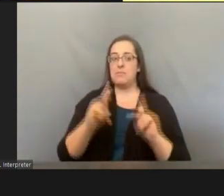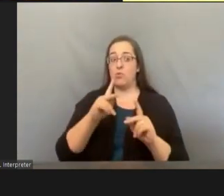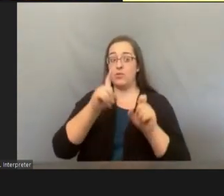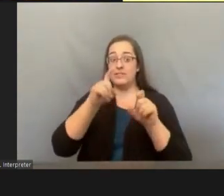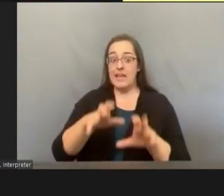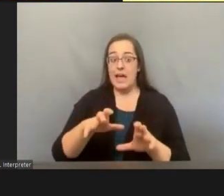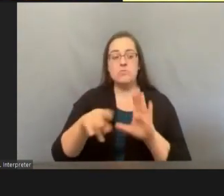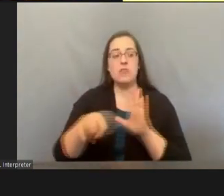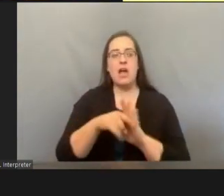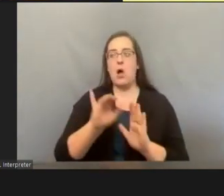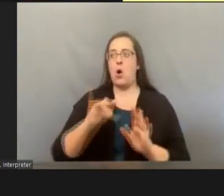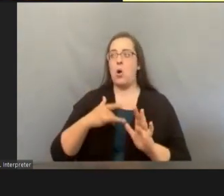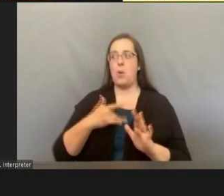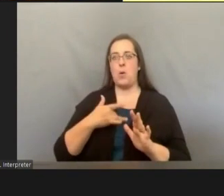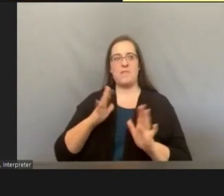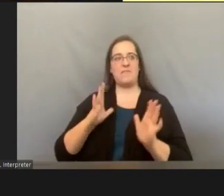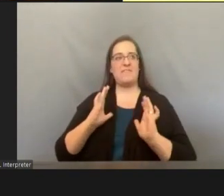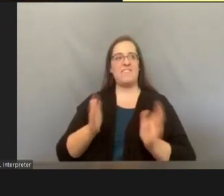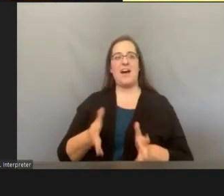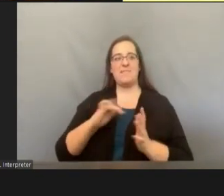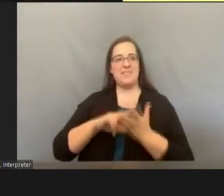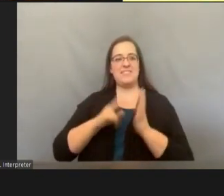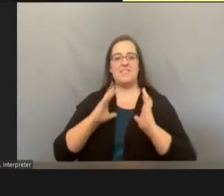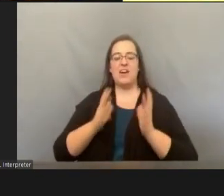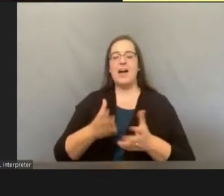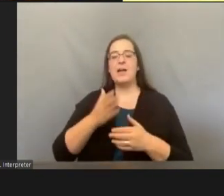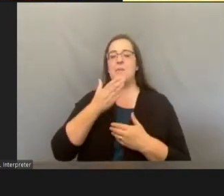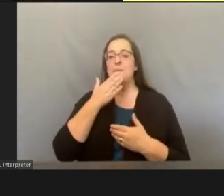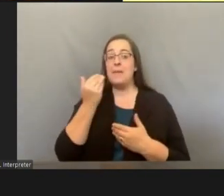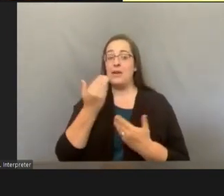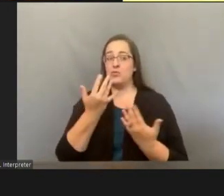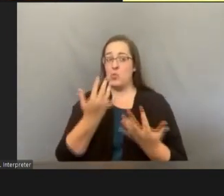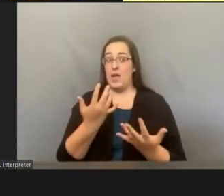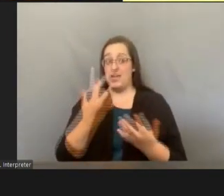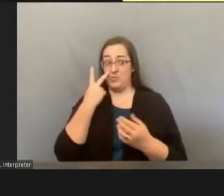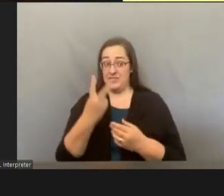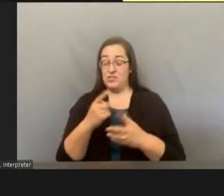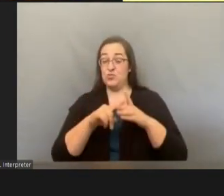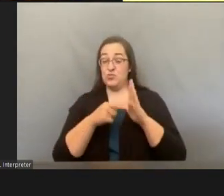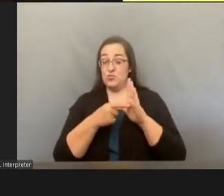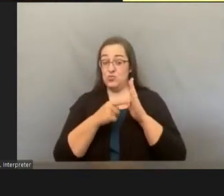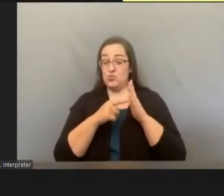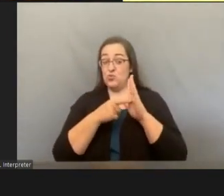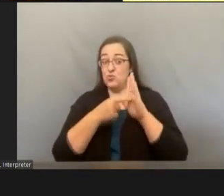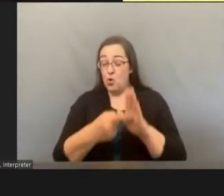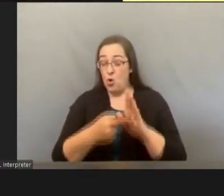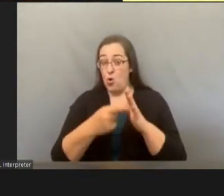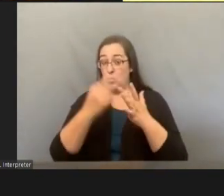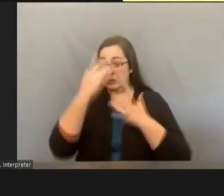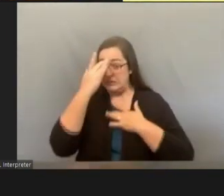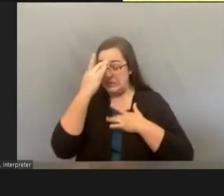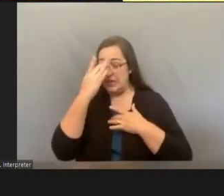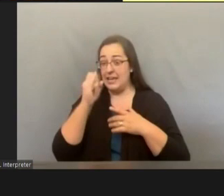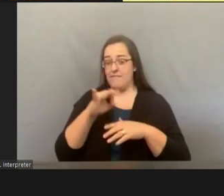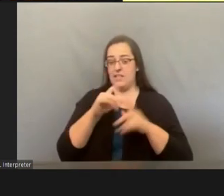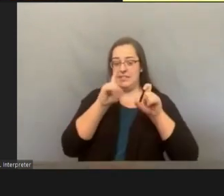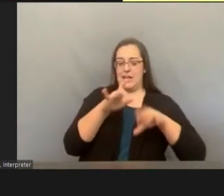WANT TO MAKE SURE WERE TESTING AT THE RIGHT TIME AND WE DON'T GIVE PEOPLE A FALSE SENSE OF SECURITY WHEN THEY HAVE A